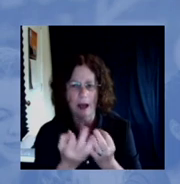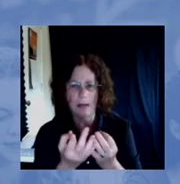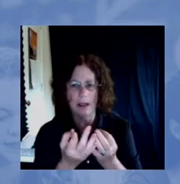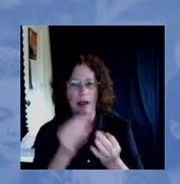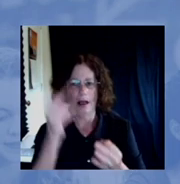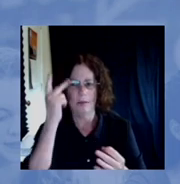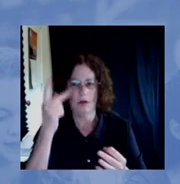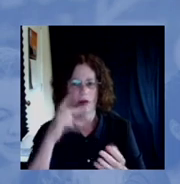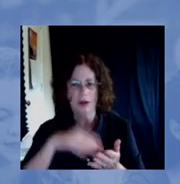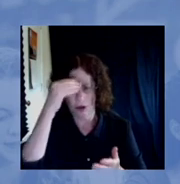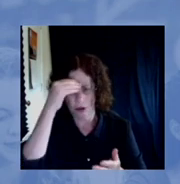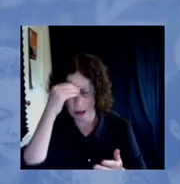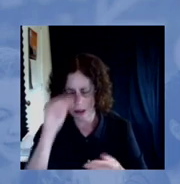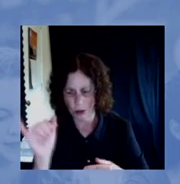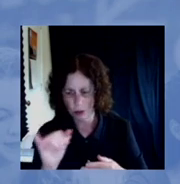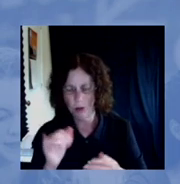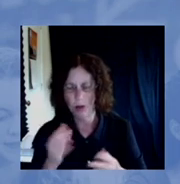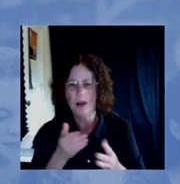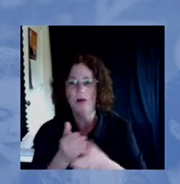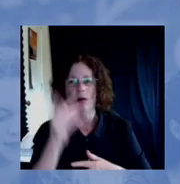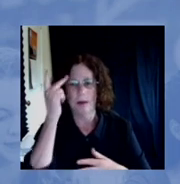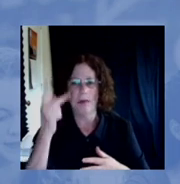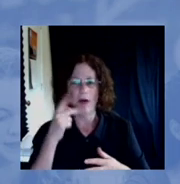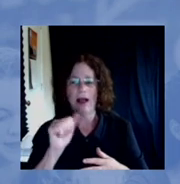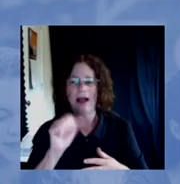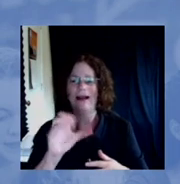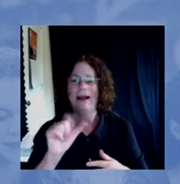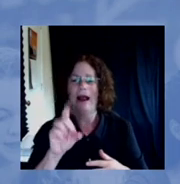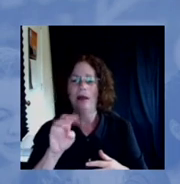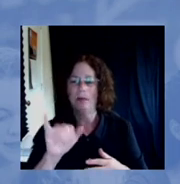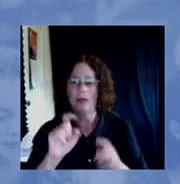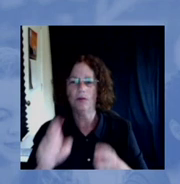SO THROUGH OUR PARENT ACADEMY WE ARE PROVIDING SUPPORT TO THE PARENTS TO CREATE AN EQUITABLE